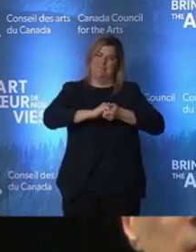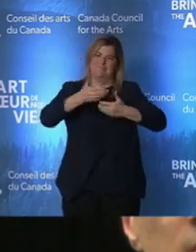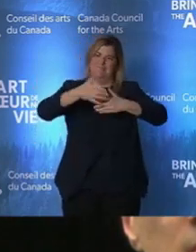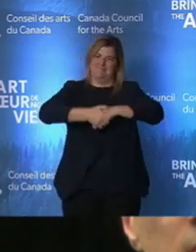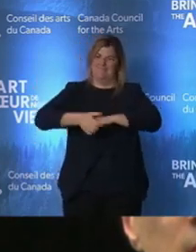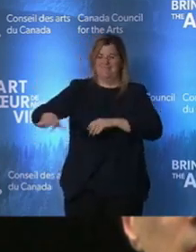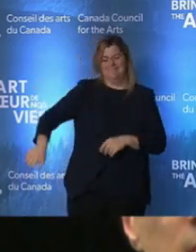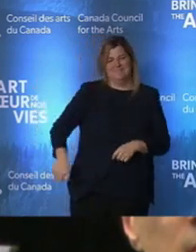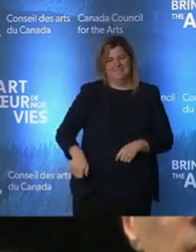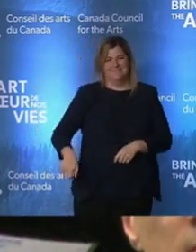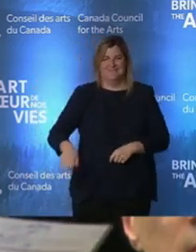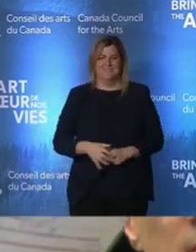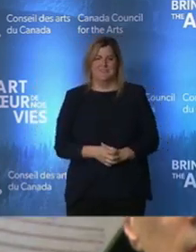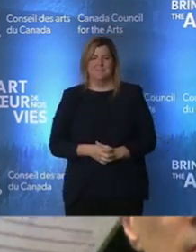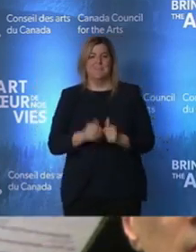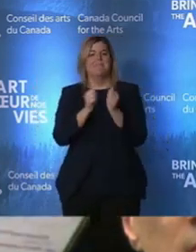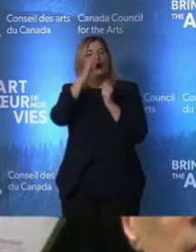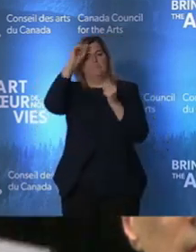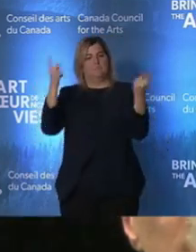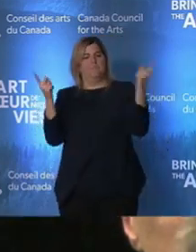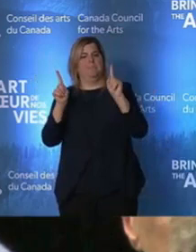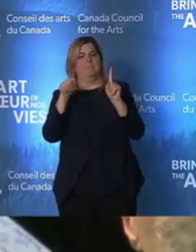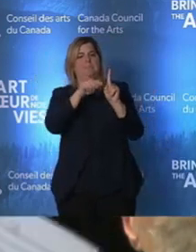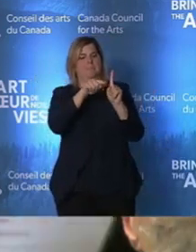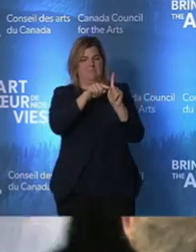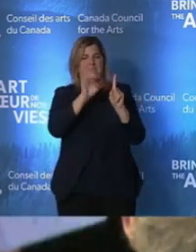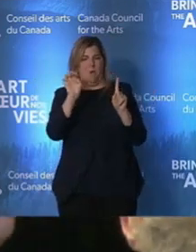Please greet Erta Ekosso.